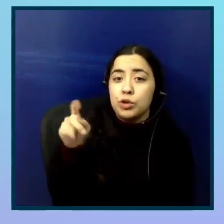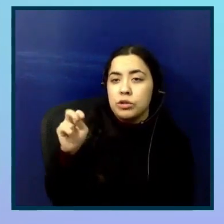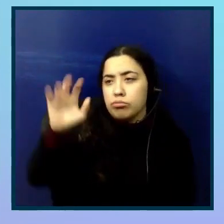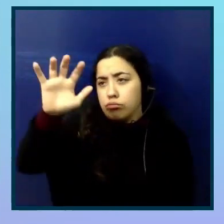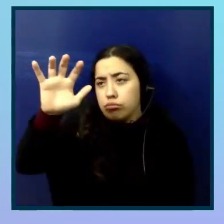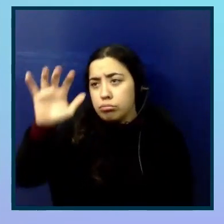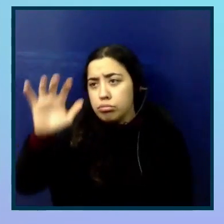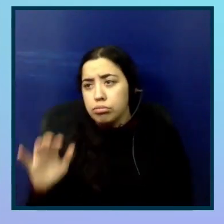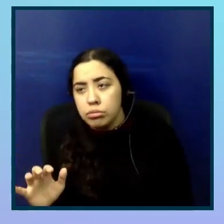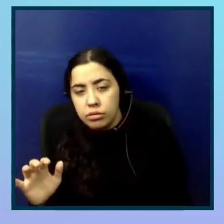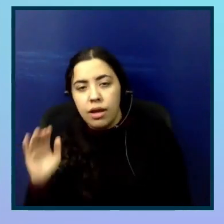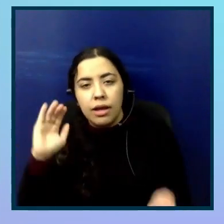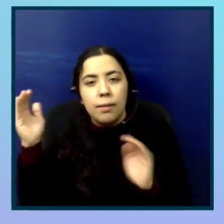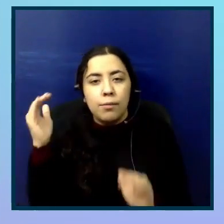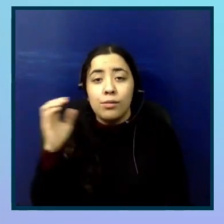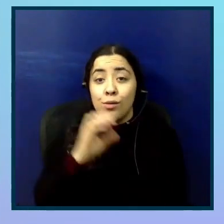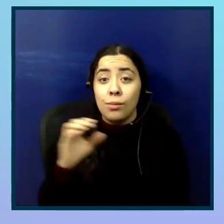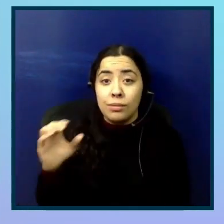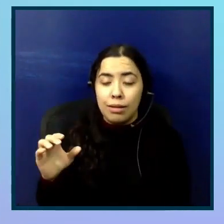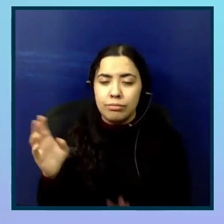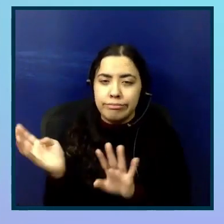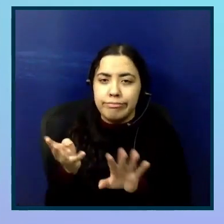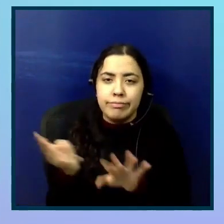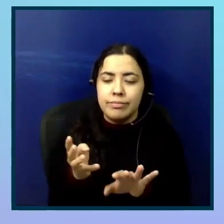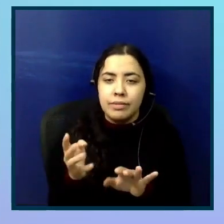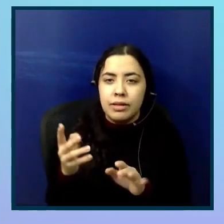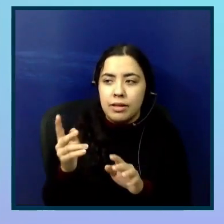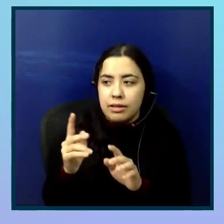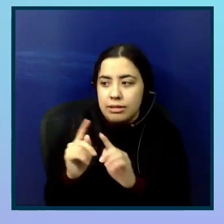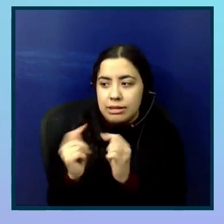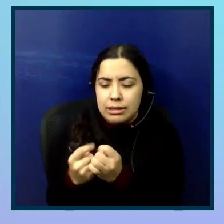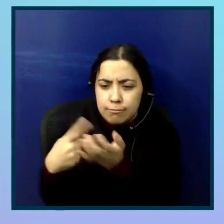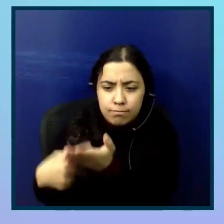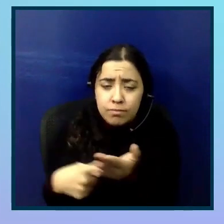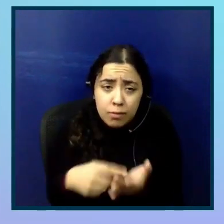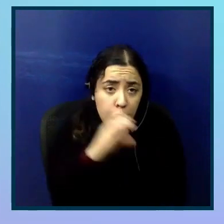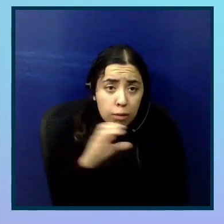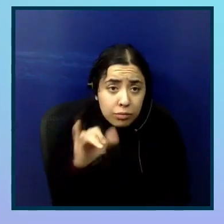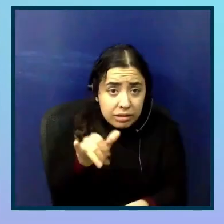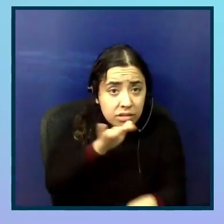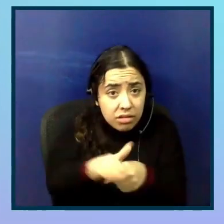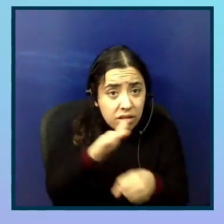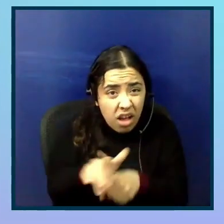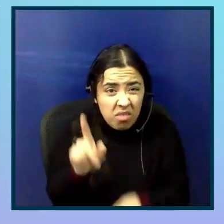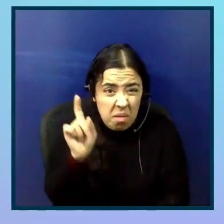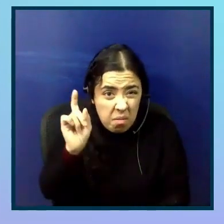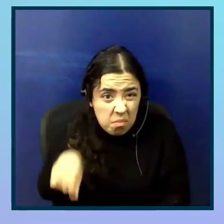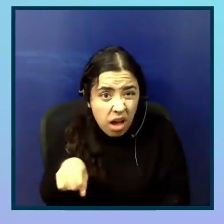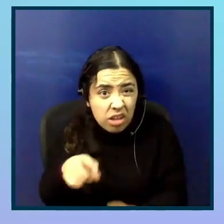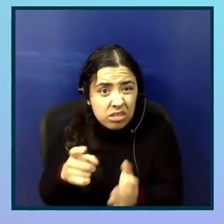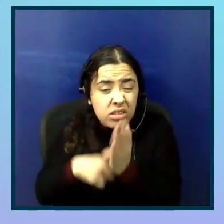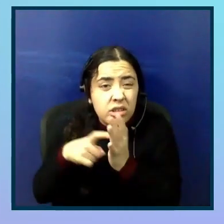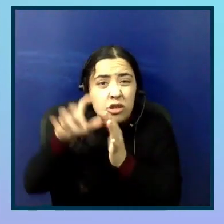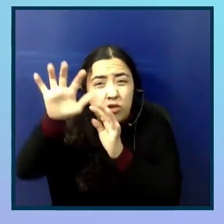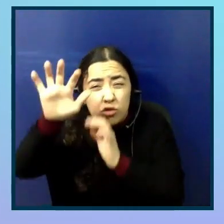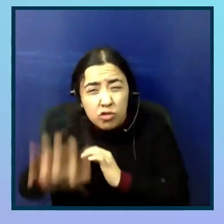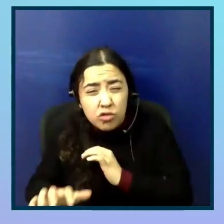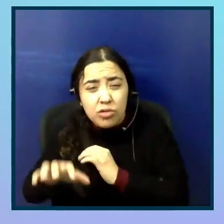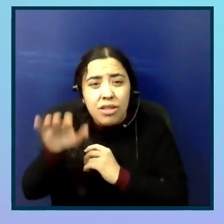I know there were a lot of discussions about with the team. They're like, is it enough if we just have captions? Like, do we need a transcription service? Is that really SAS-C?